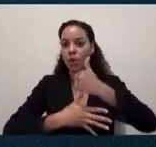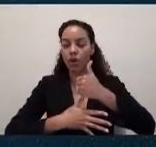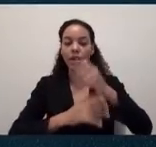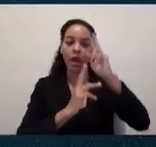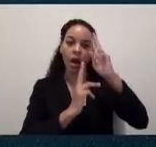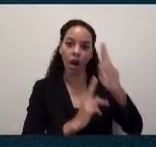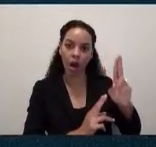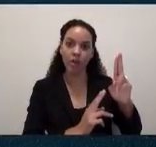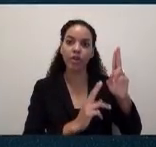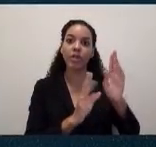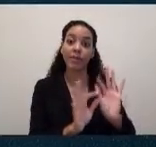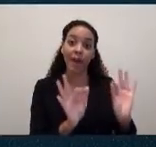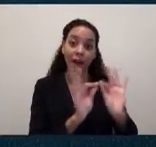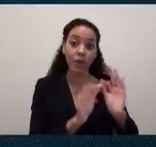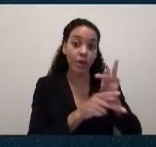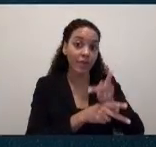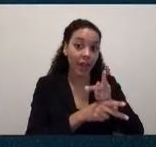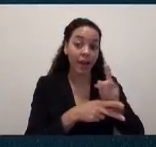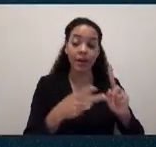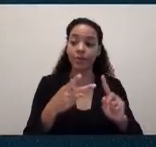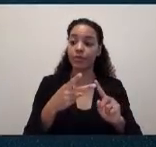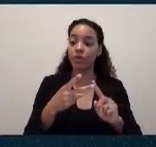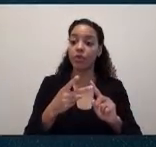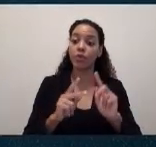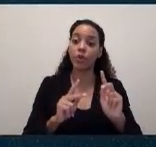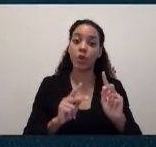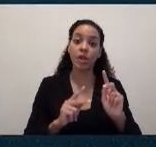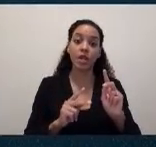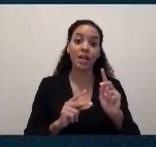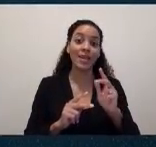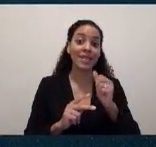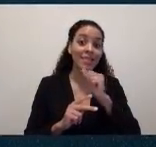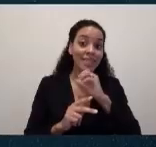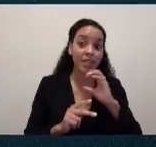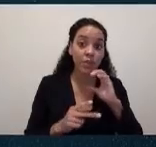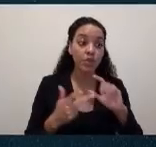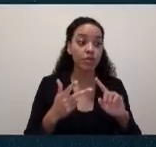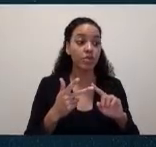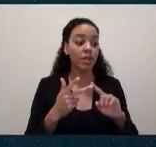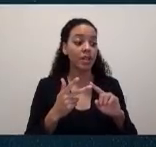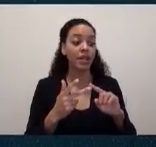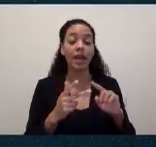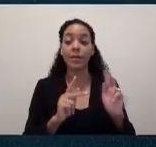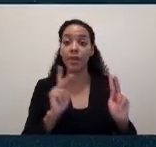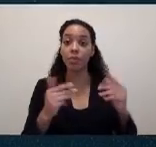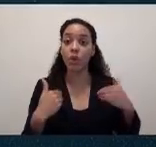for seniors, and for people with disabilities. It is time to make corporations pay their fair share